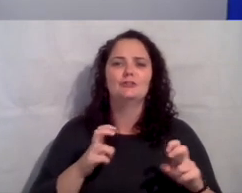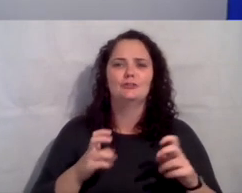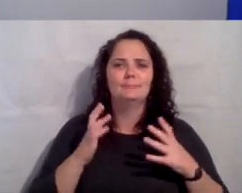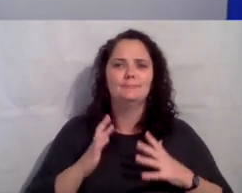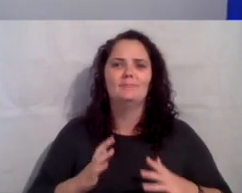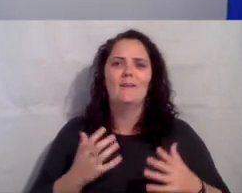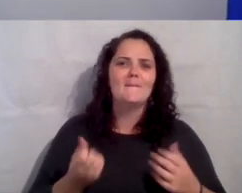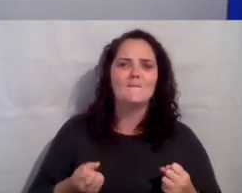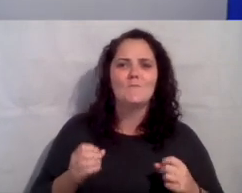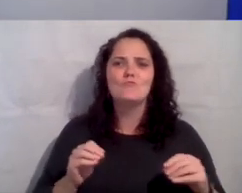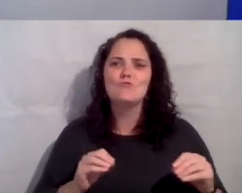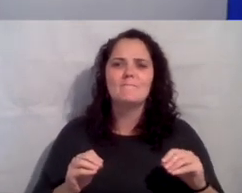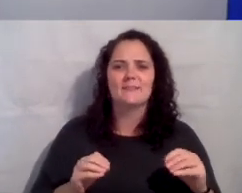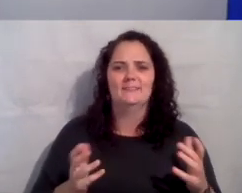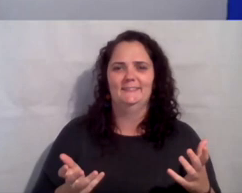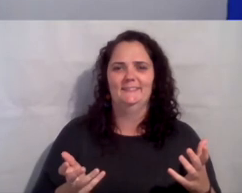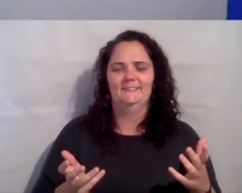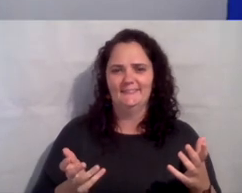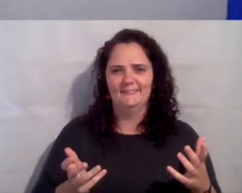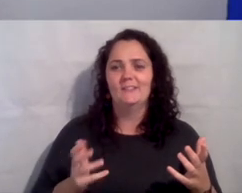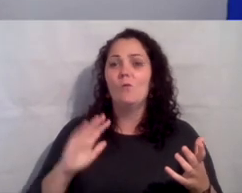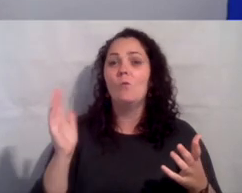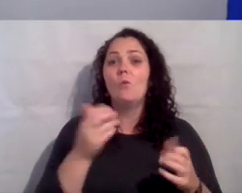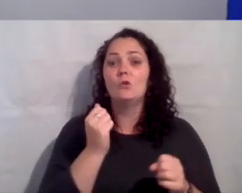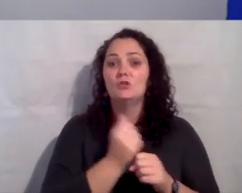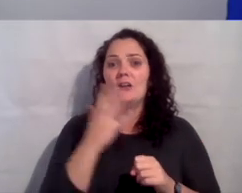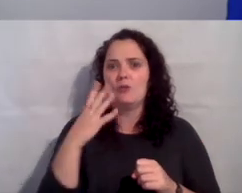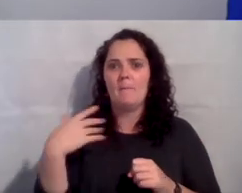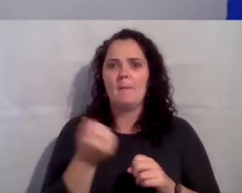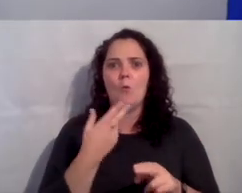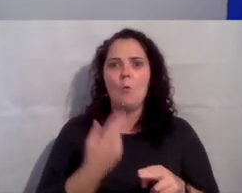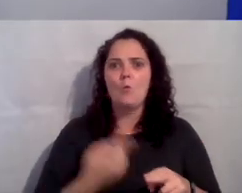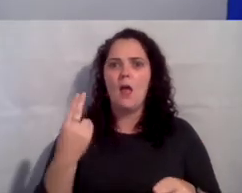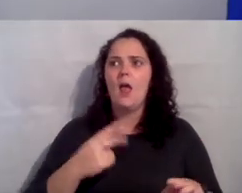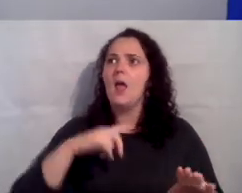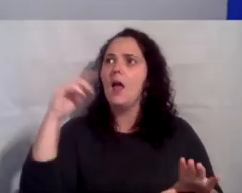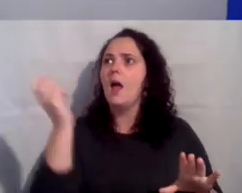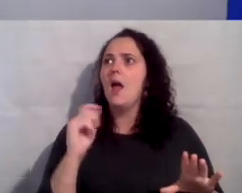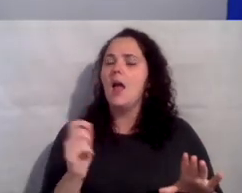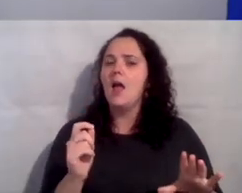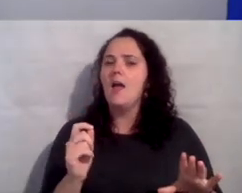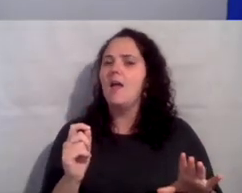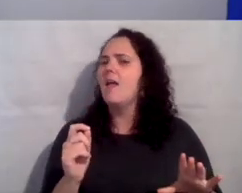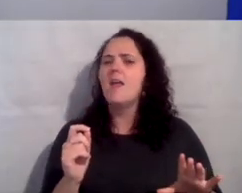misunderstandings of gesture drawing is that all gesture drawing has to be rapid and frantic and it doesn't – gesture drawing can be